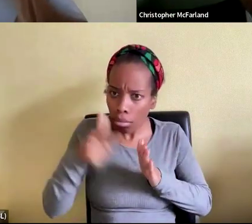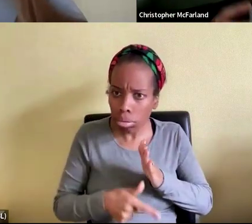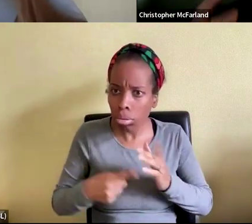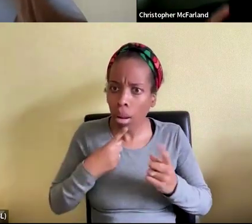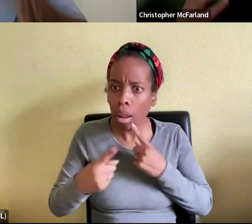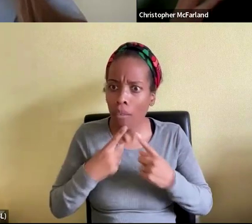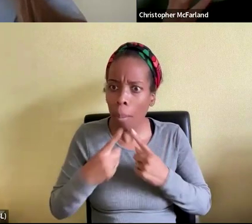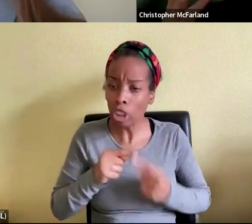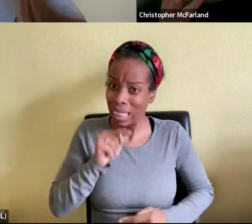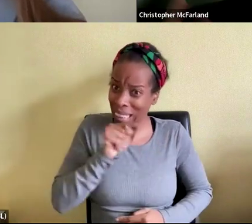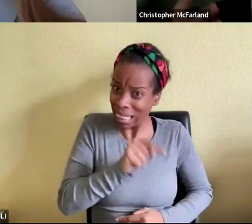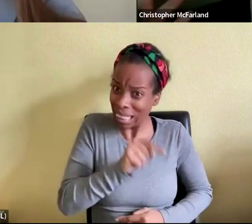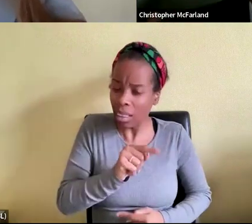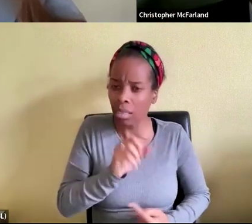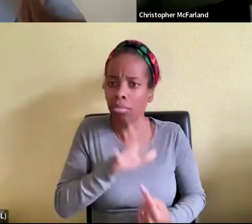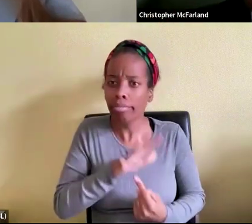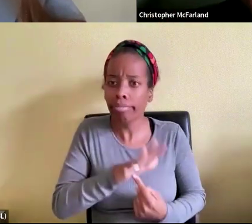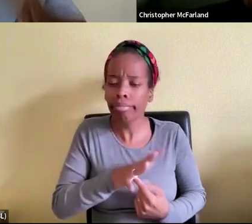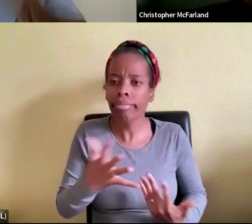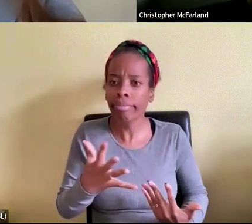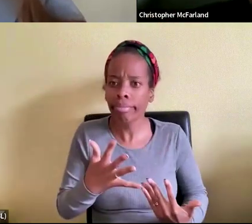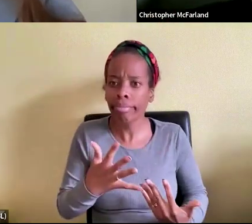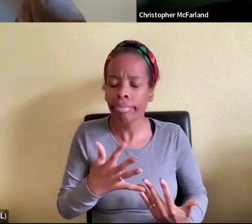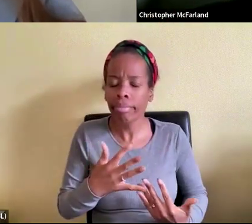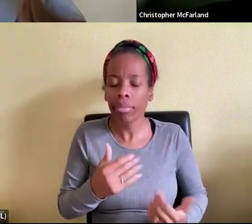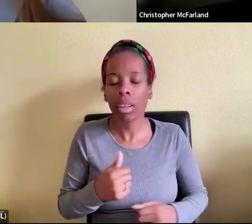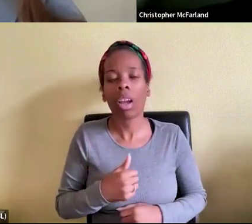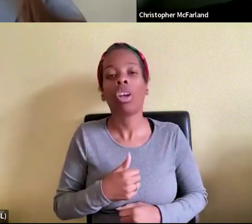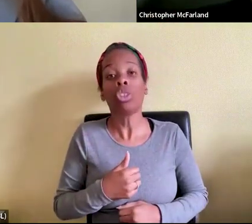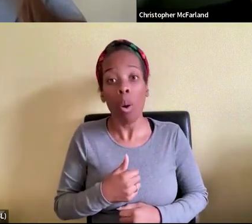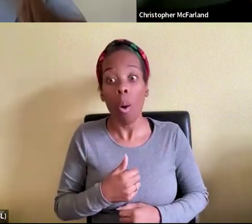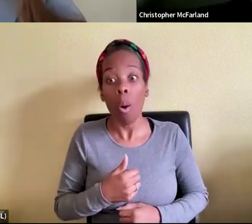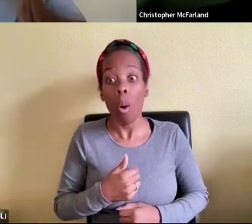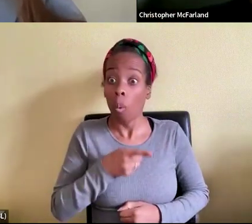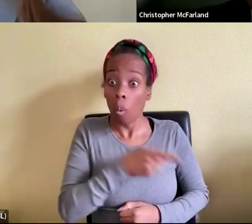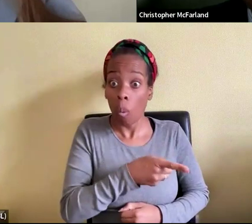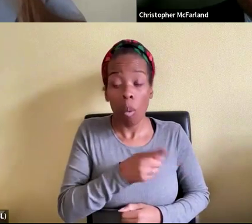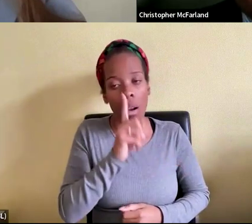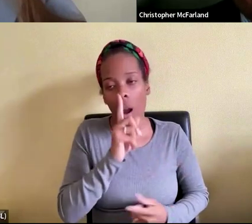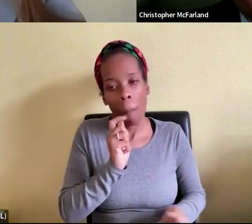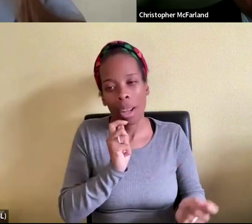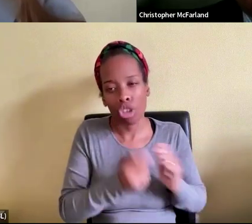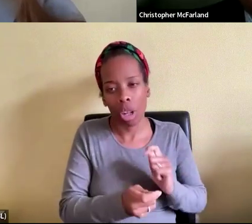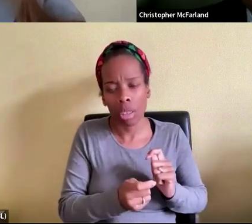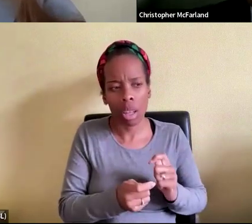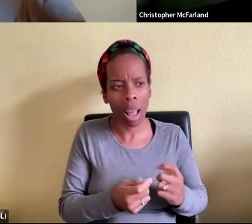the actual academic scoring that they were getting. So that couldn't be adjusted, but the method of recording that could.